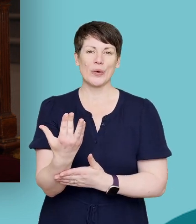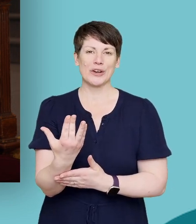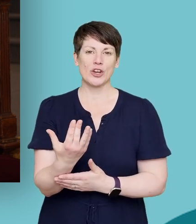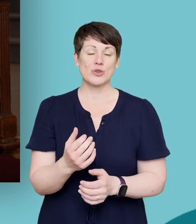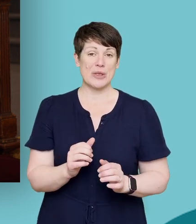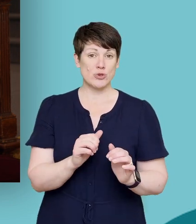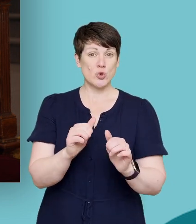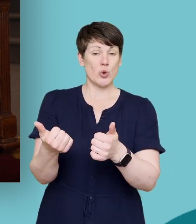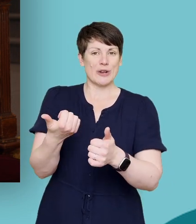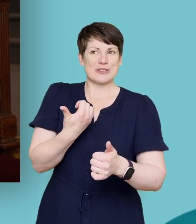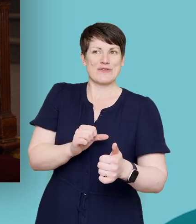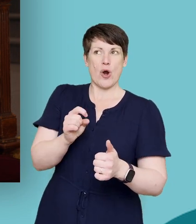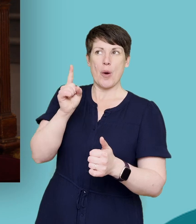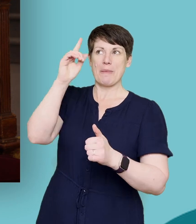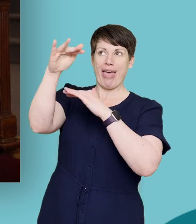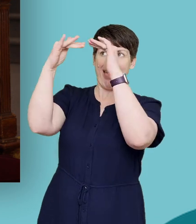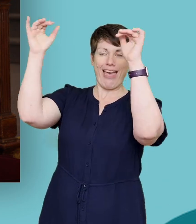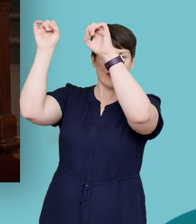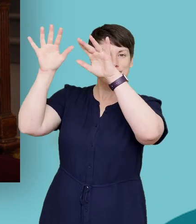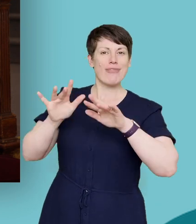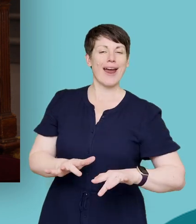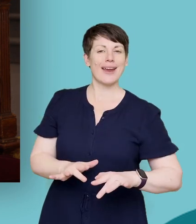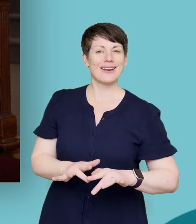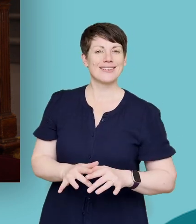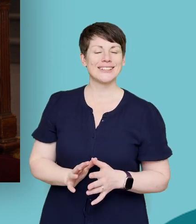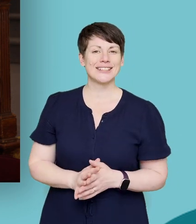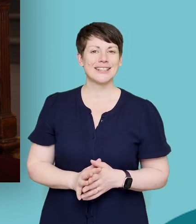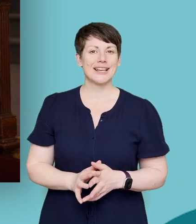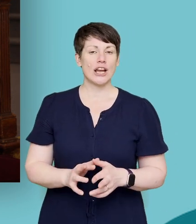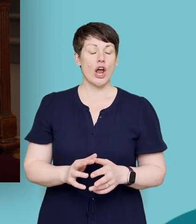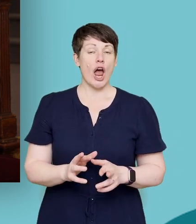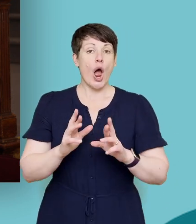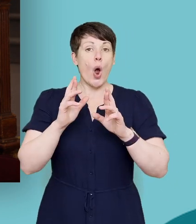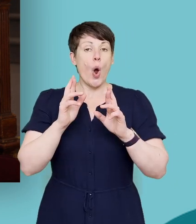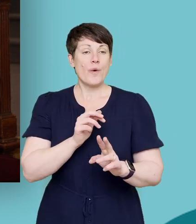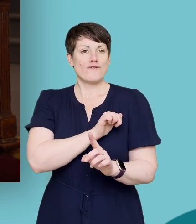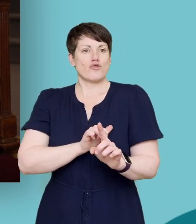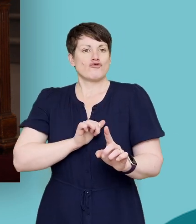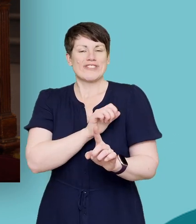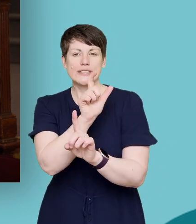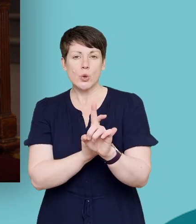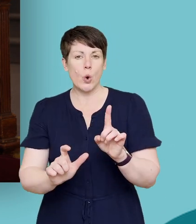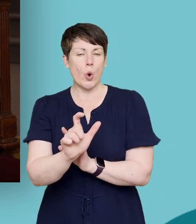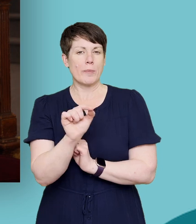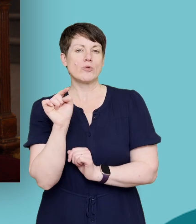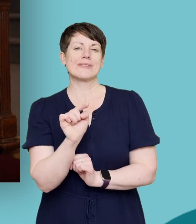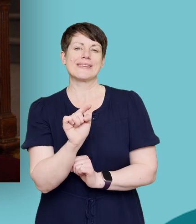A hopeful community, a hopeful Christian community, is one that places faith firmly